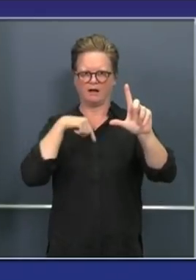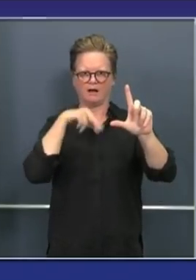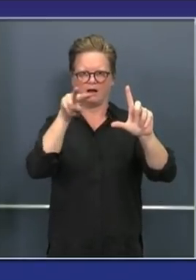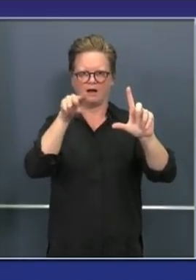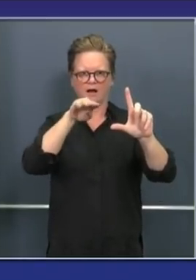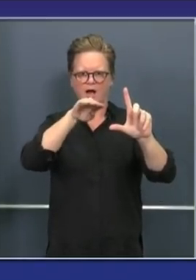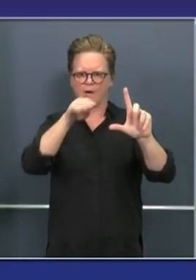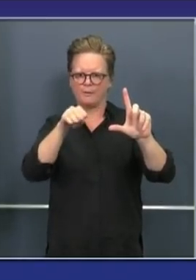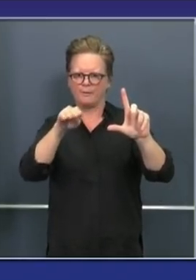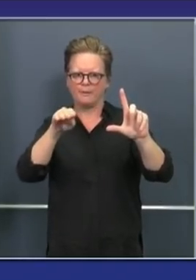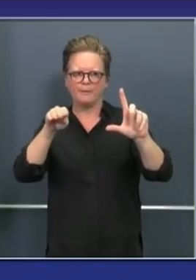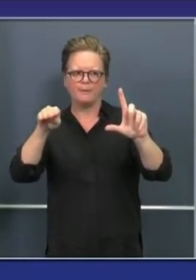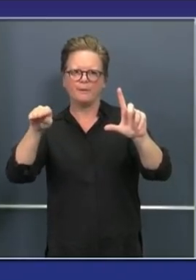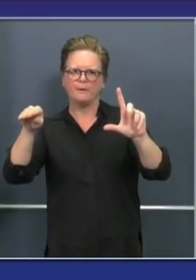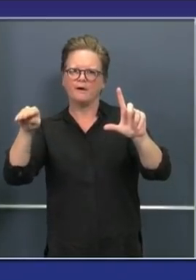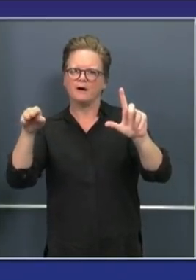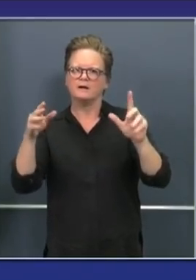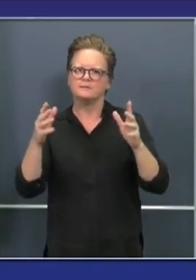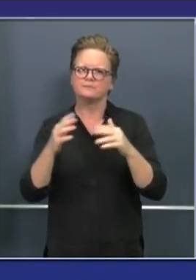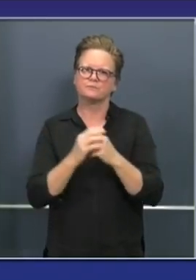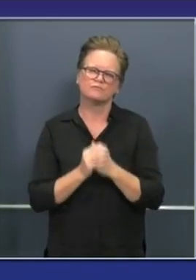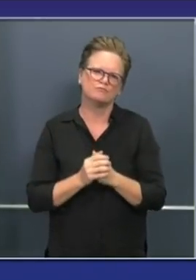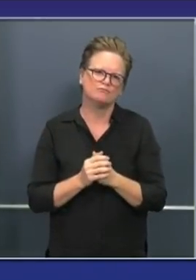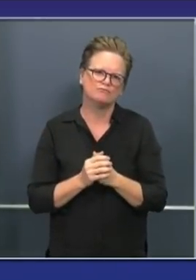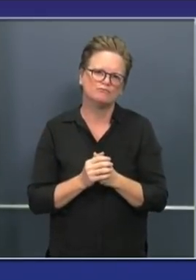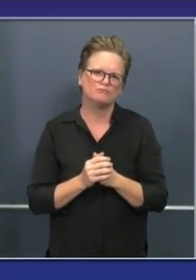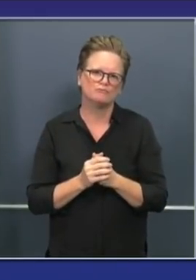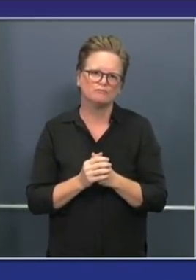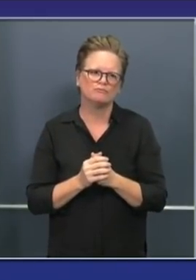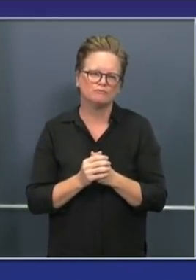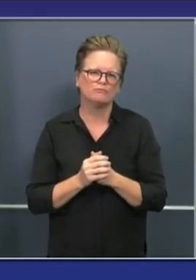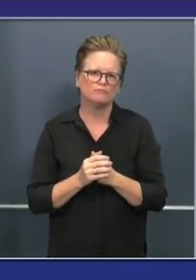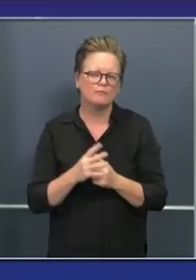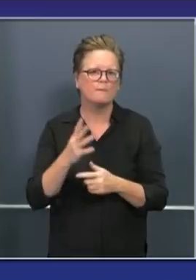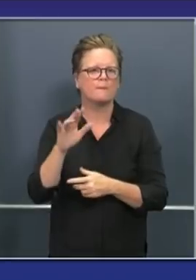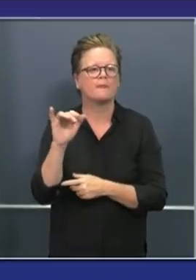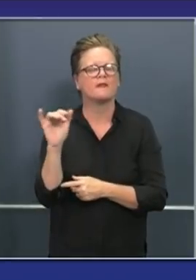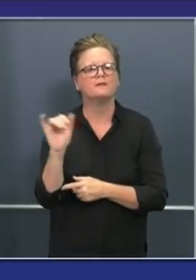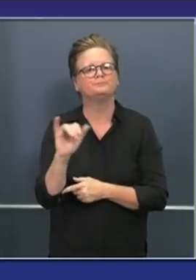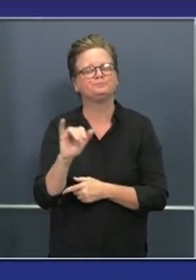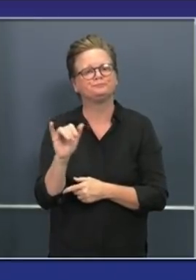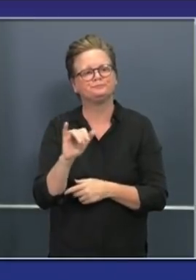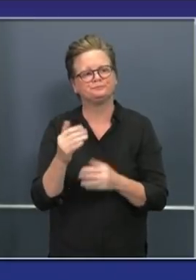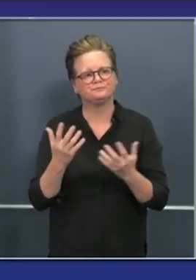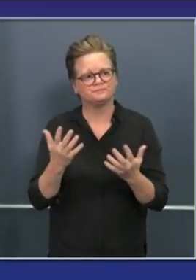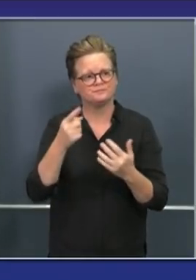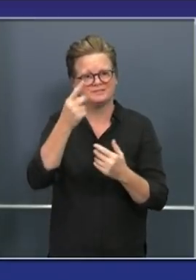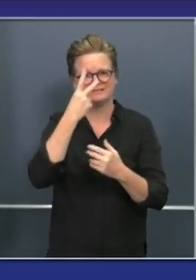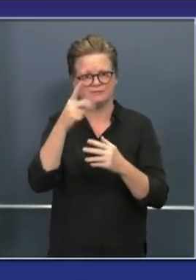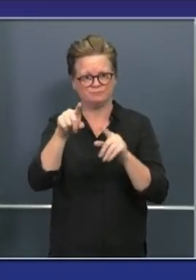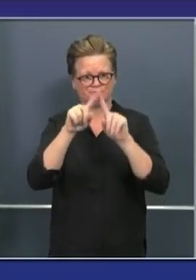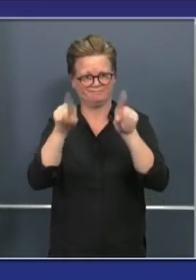AND YOU CAN SEE FROM THAT BLUE LINE THIS EXTENDS WELL BEYOND JUST THAT 14-DAY PERIOD. IT ALSO EXTENDS THROUGH TWO